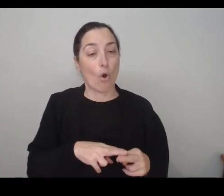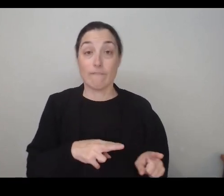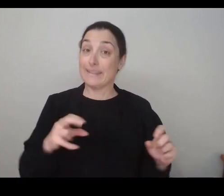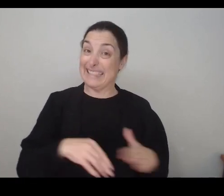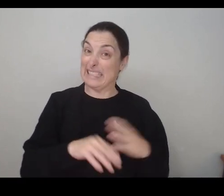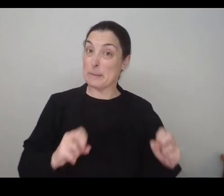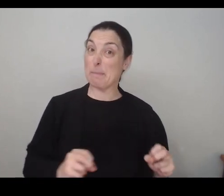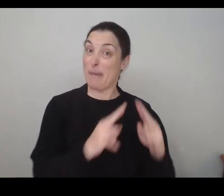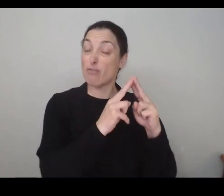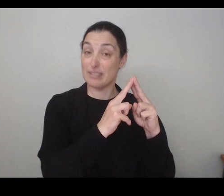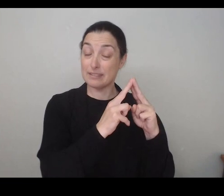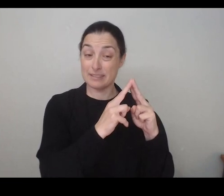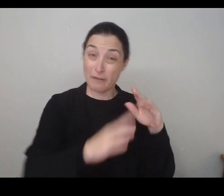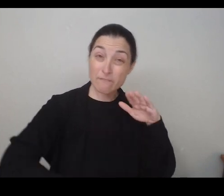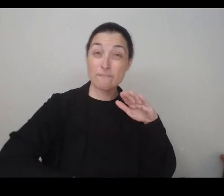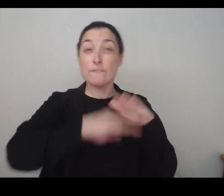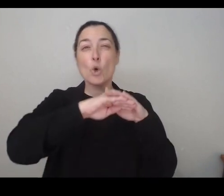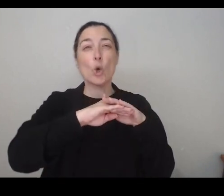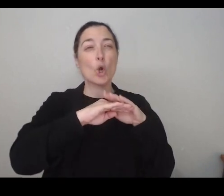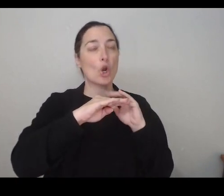was full of academic paintings he didn't like.